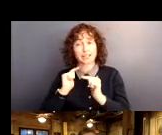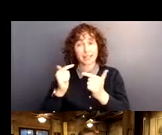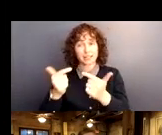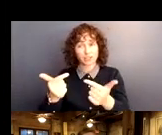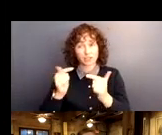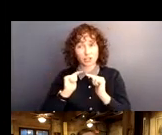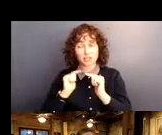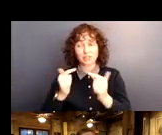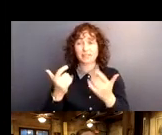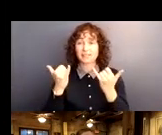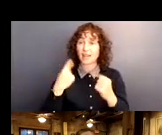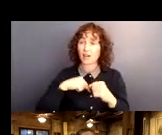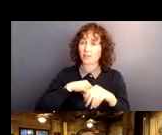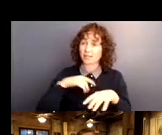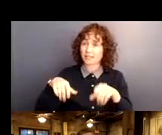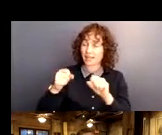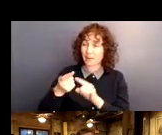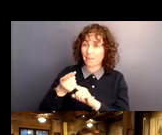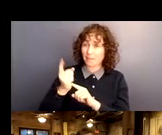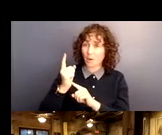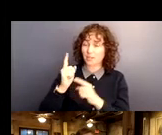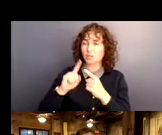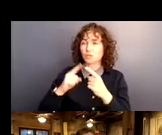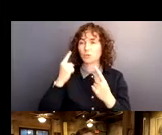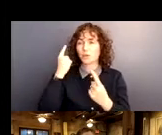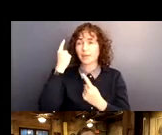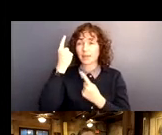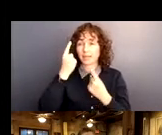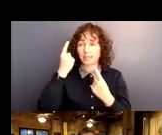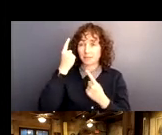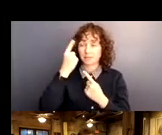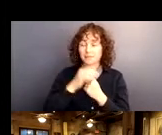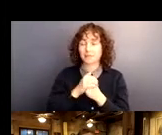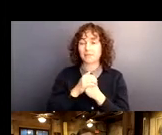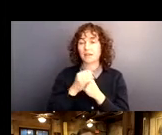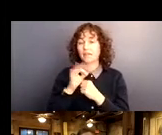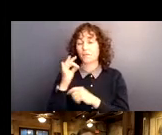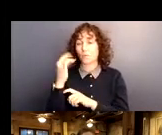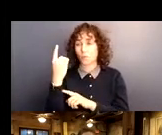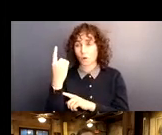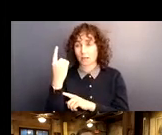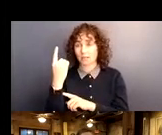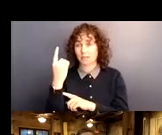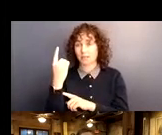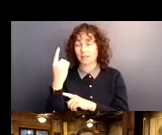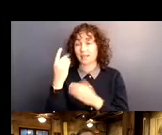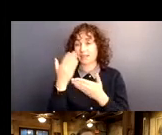Now let's take a moment to think Of one thing you learned